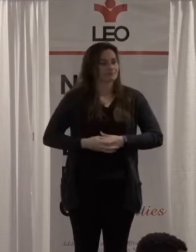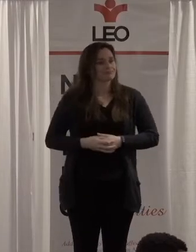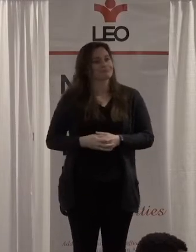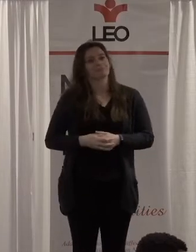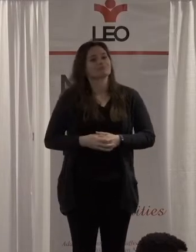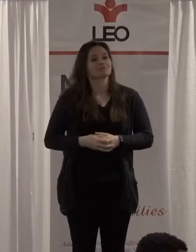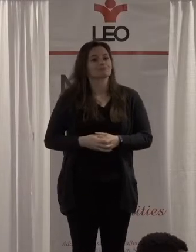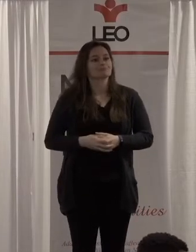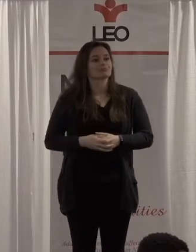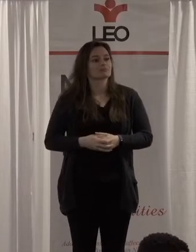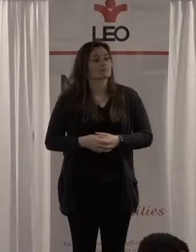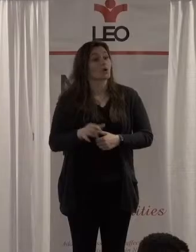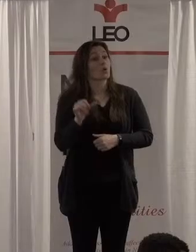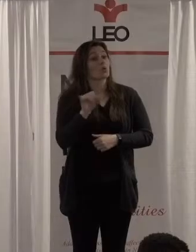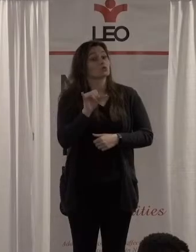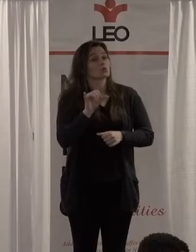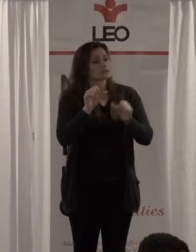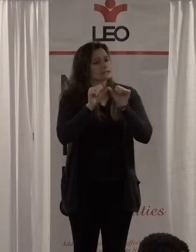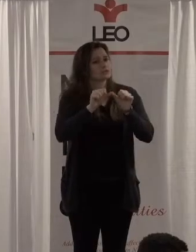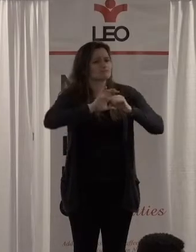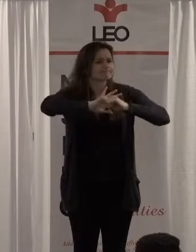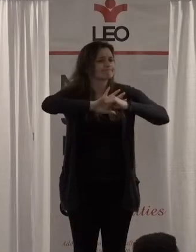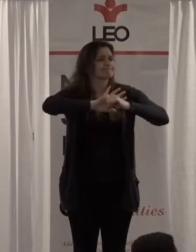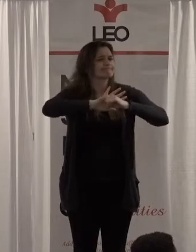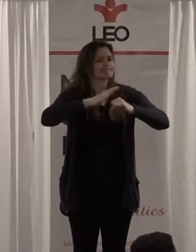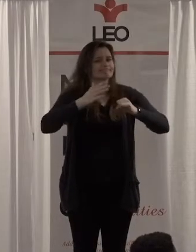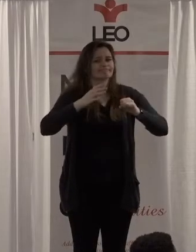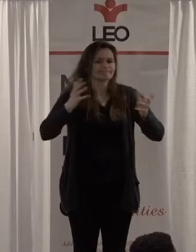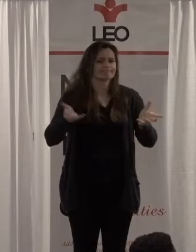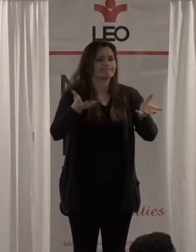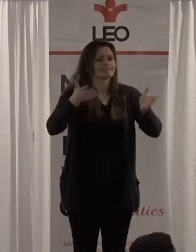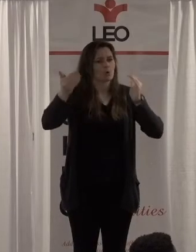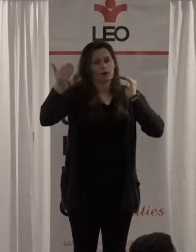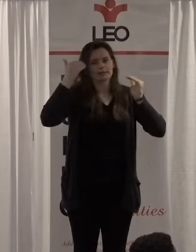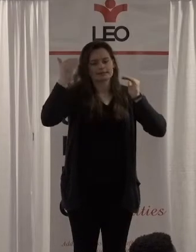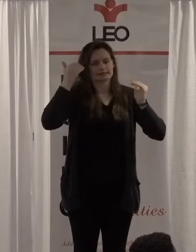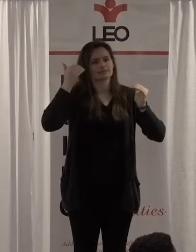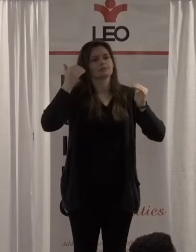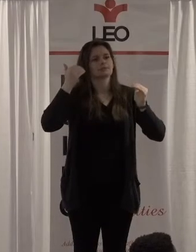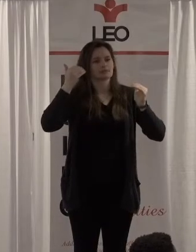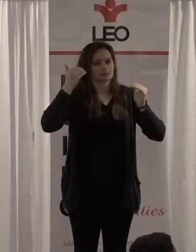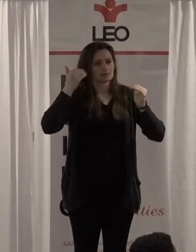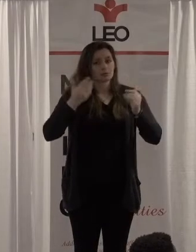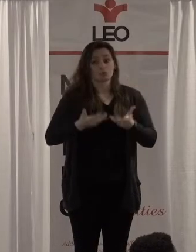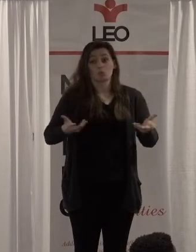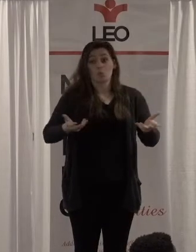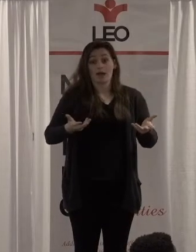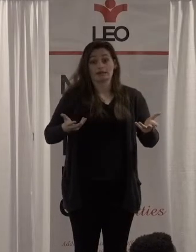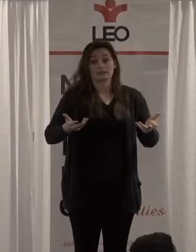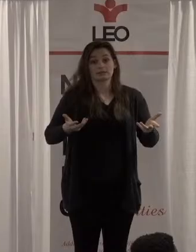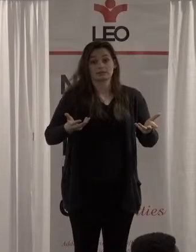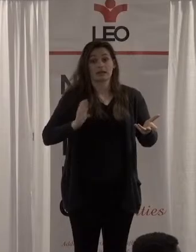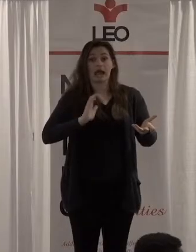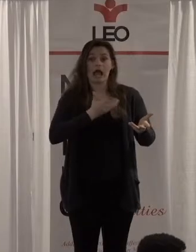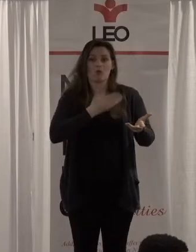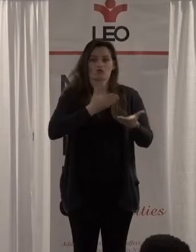TO CONTINUE TO RAISE AWARENESS AND SHARE -- OF OUR SHARED RIGHTS TO LIVE A FULL AND DIGNIFIED LIFE.